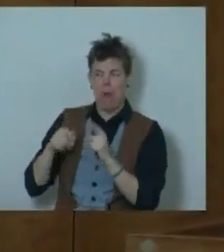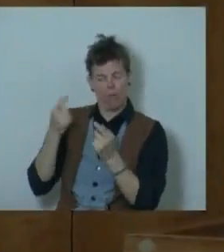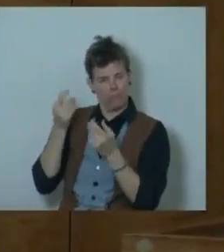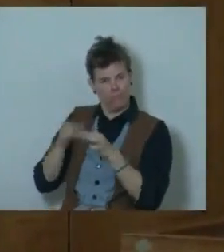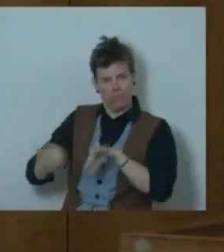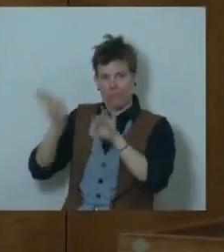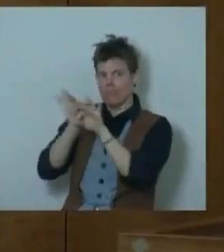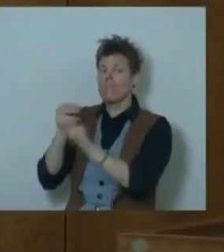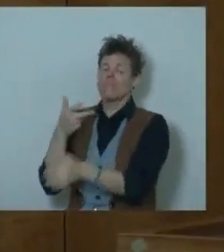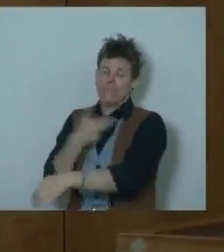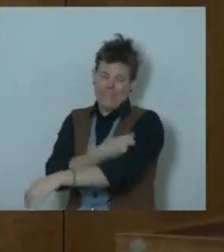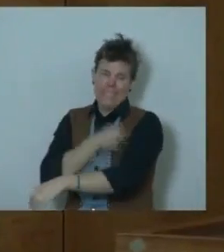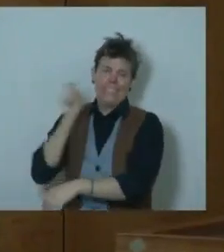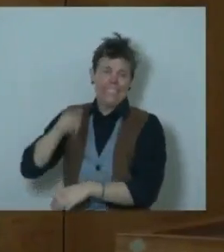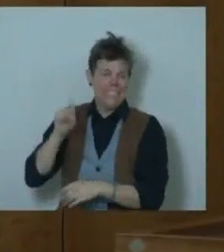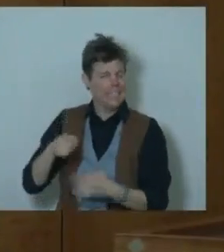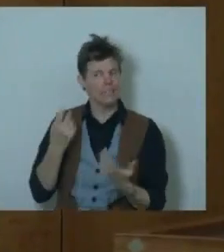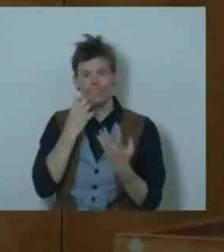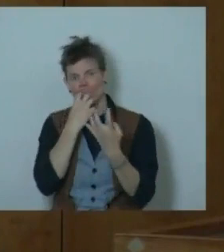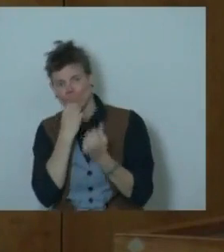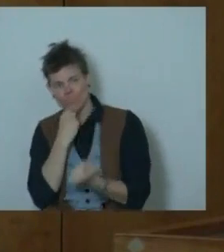I THINK THE VACCINE IS THE ENDGAME.